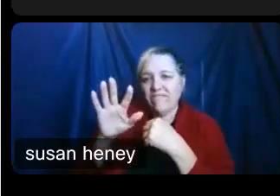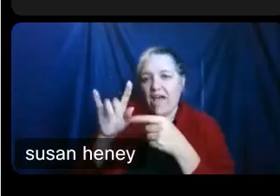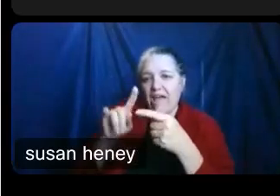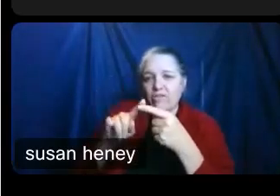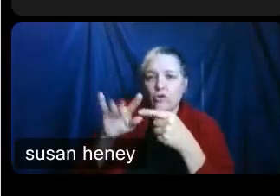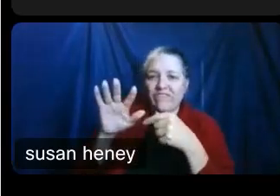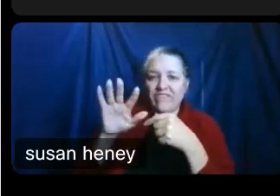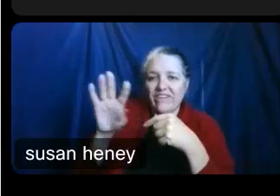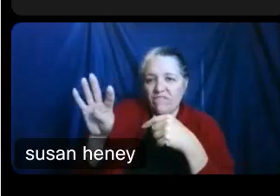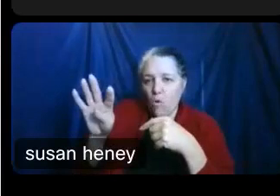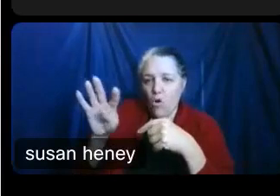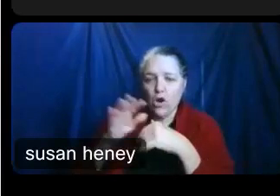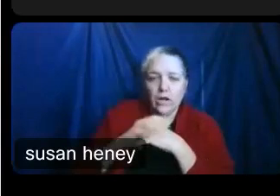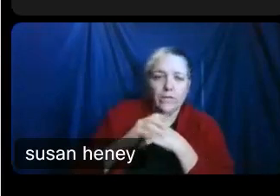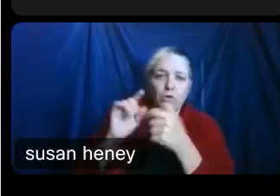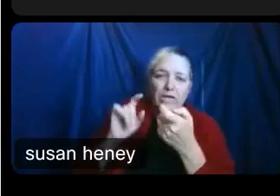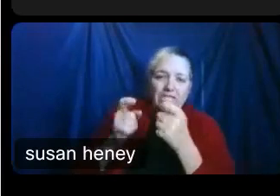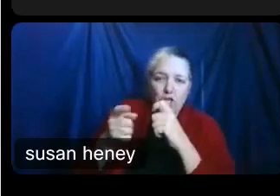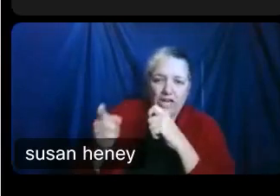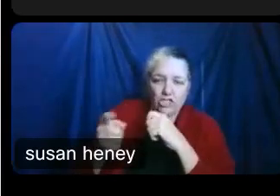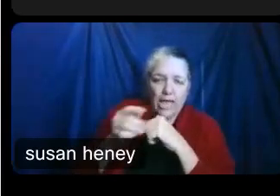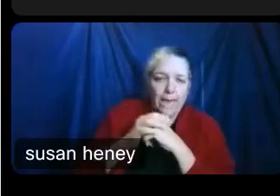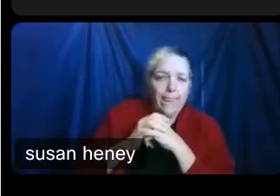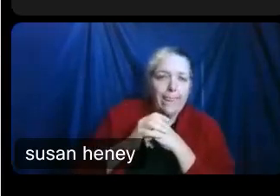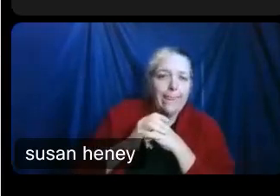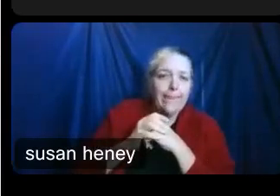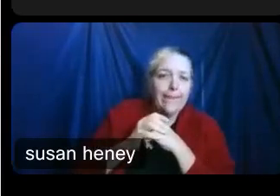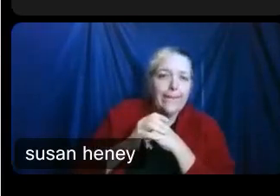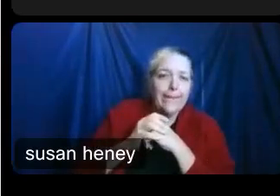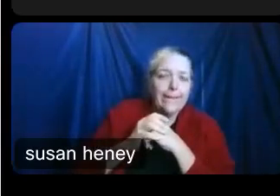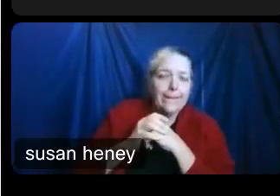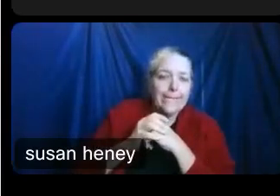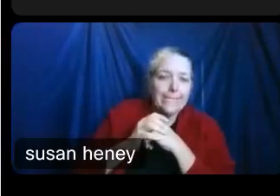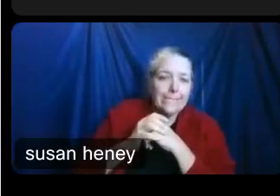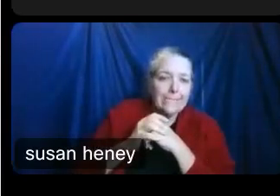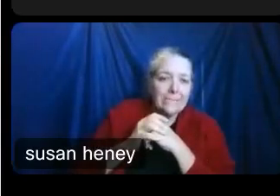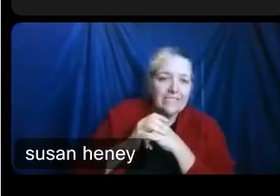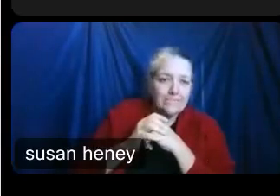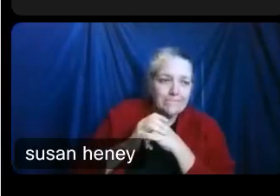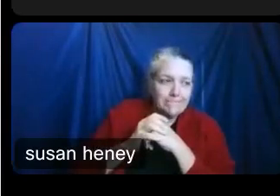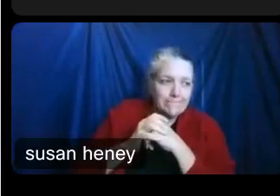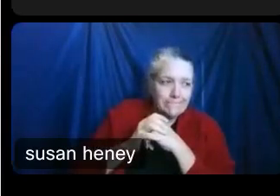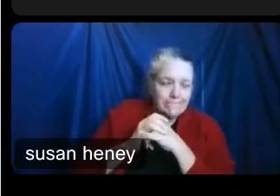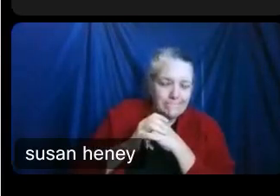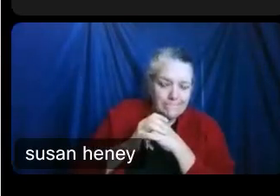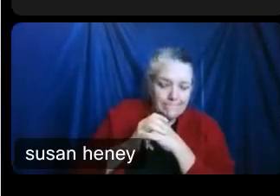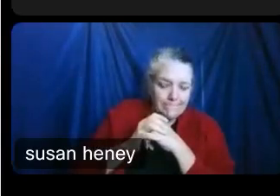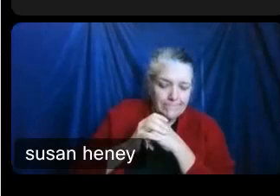then change that variable and the map will update to reflect that. So, those are some